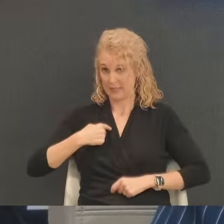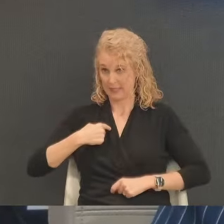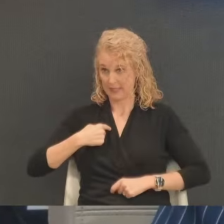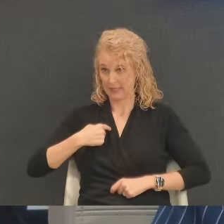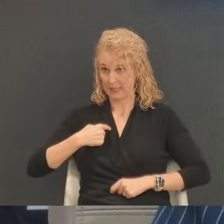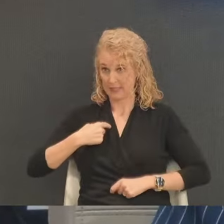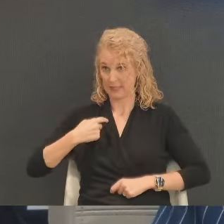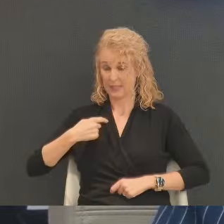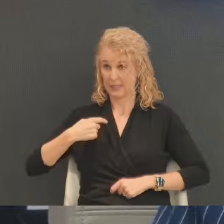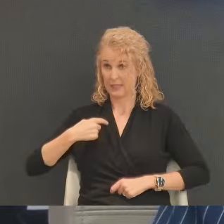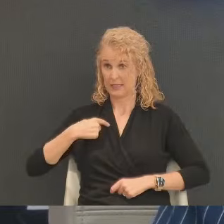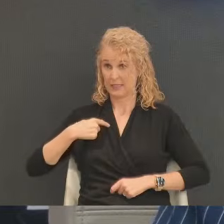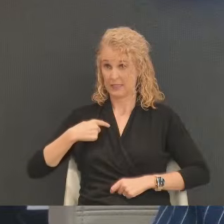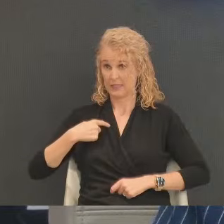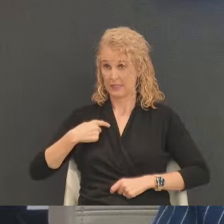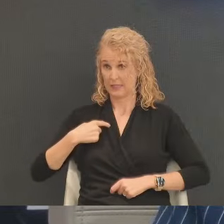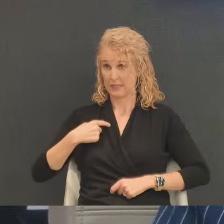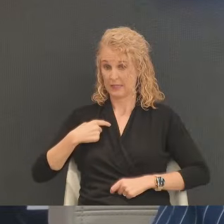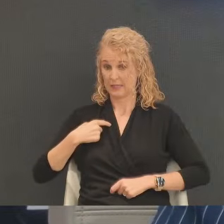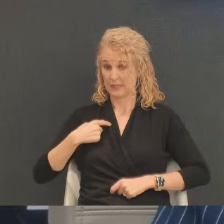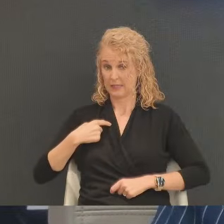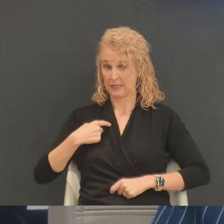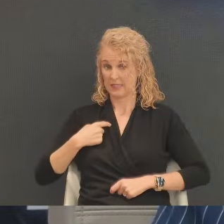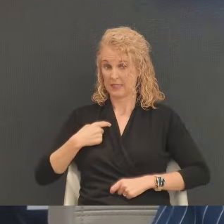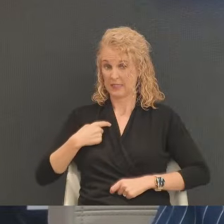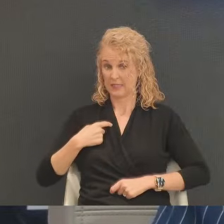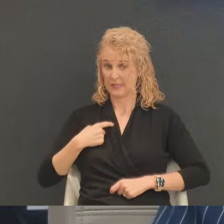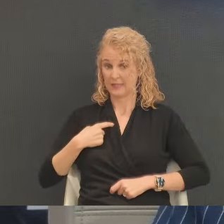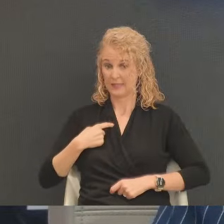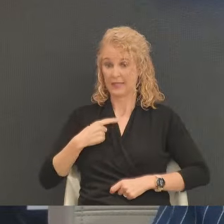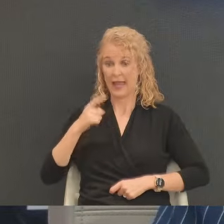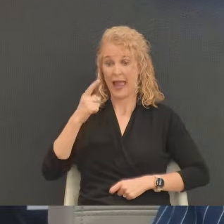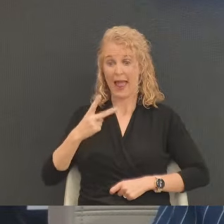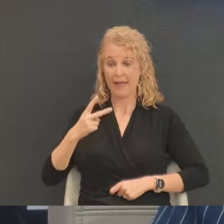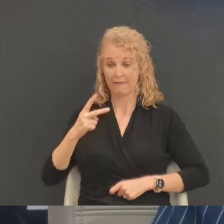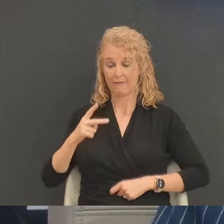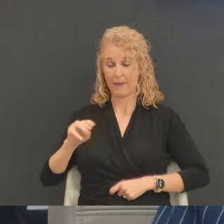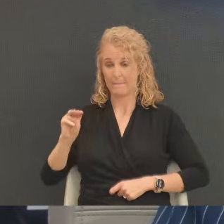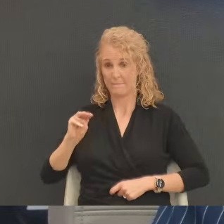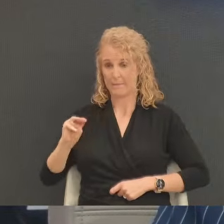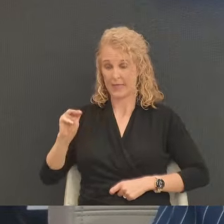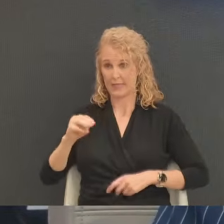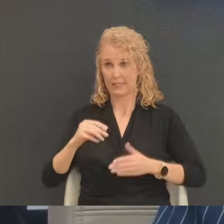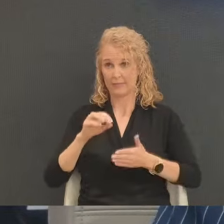between two elections almost half a million votes and I asked to get some people on the street to